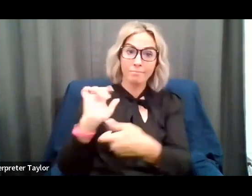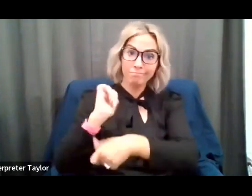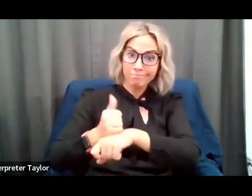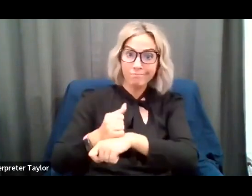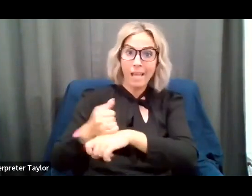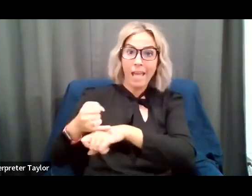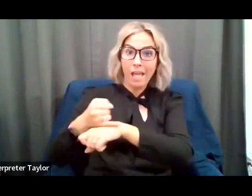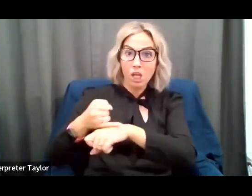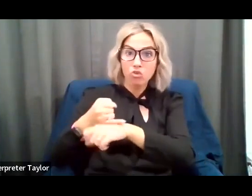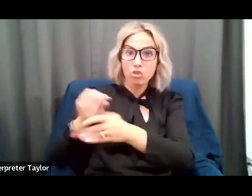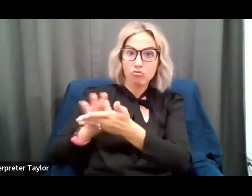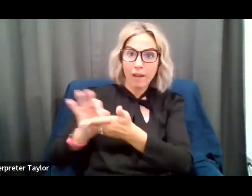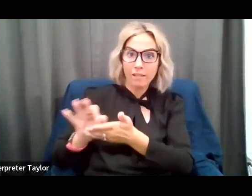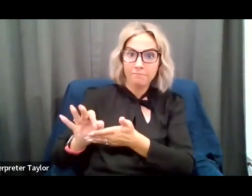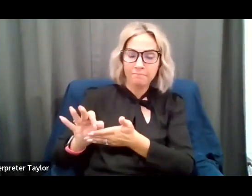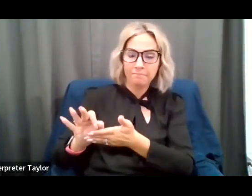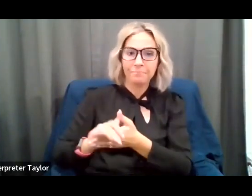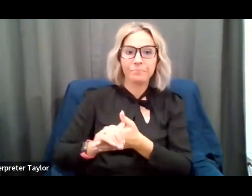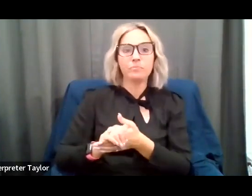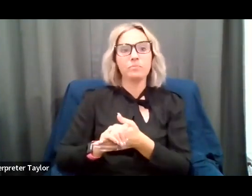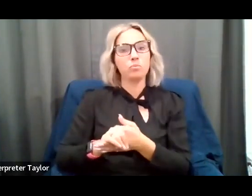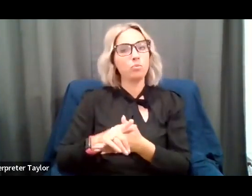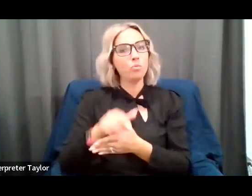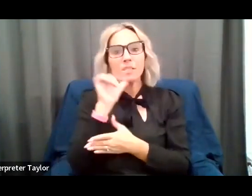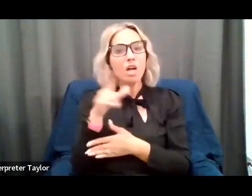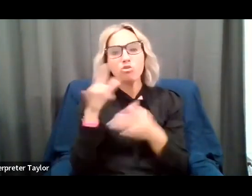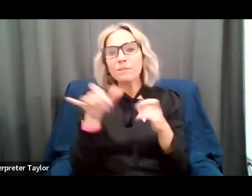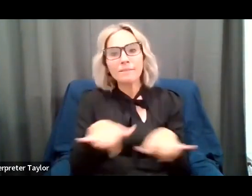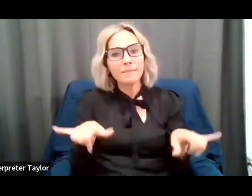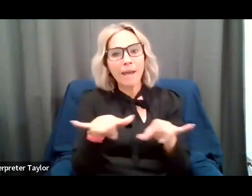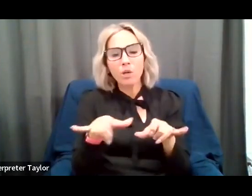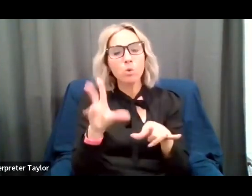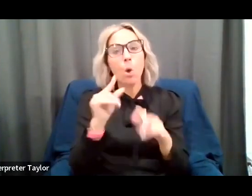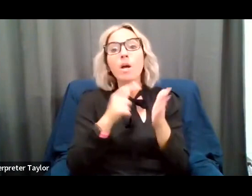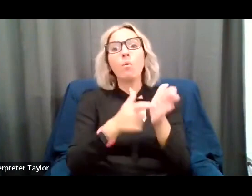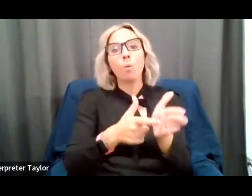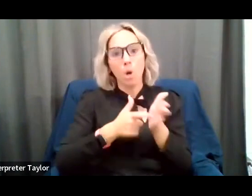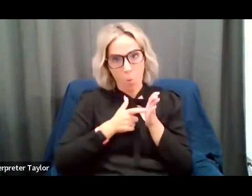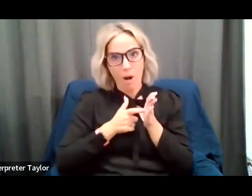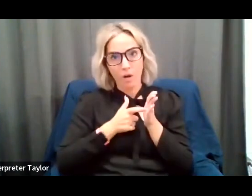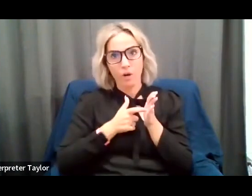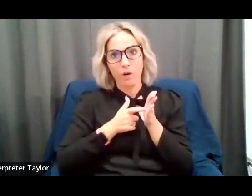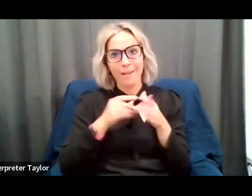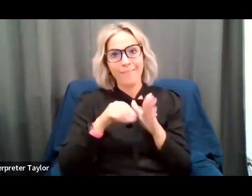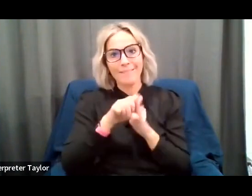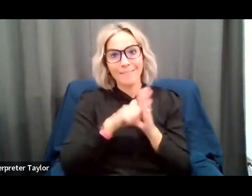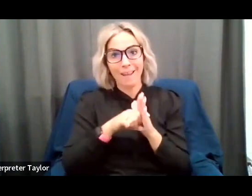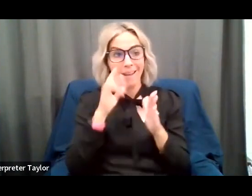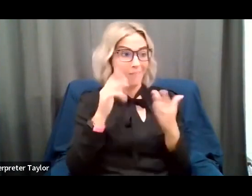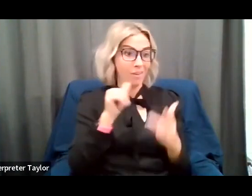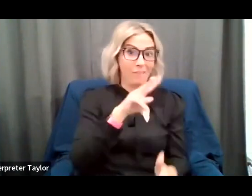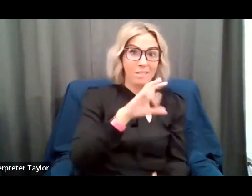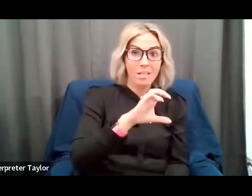So this is, um, not just standard, this is the requirements statewide, whether it's Antelope Valley College, Palmdale school District,